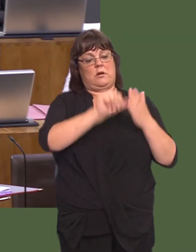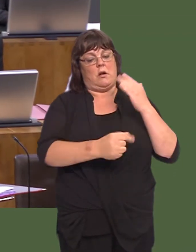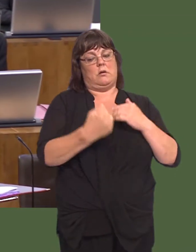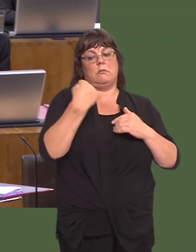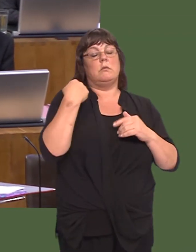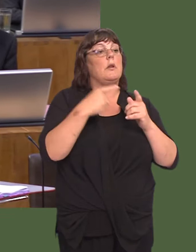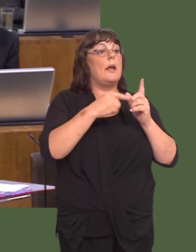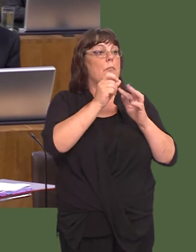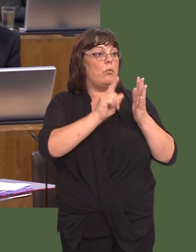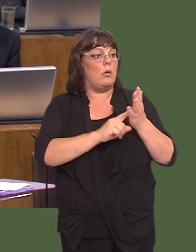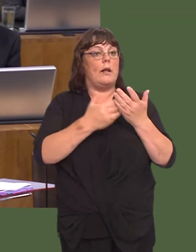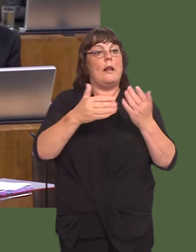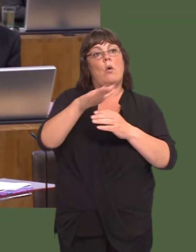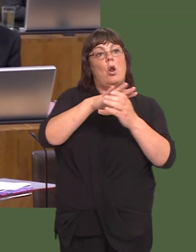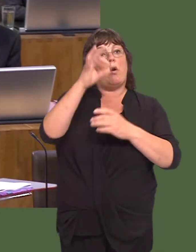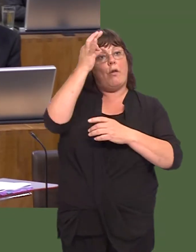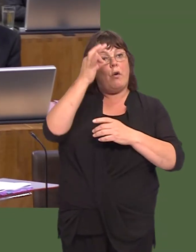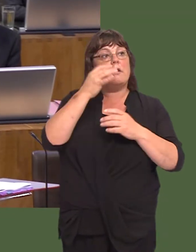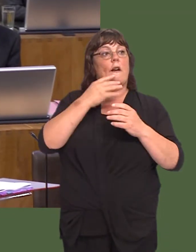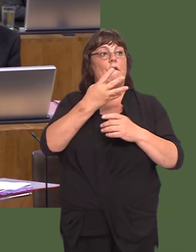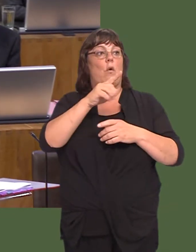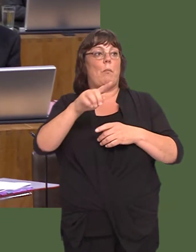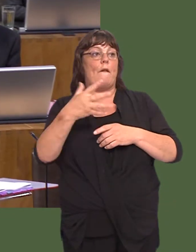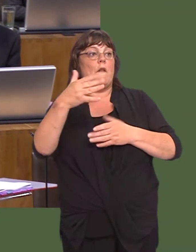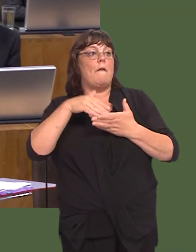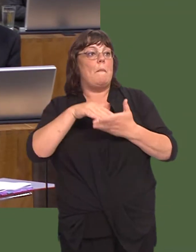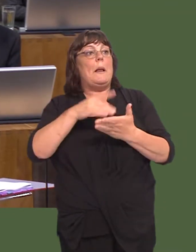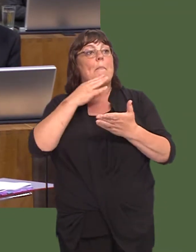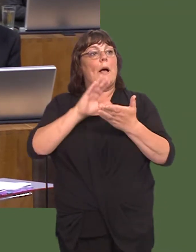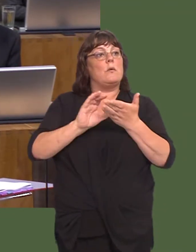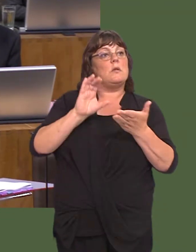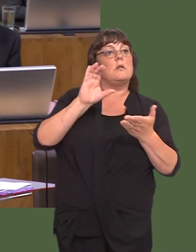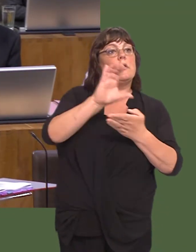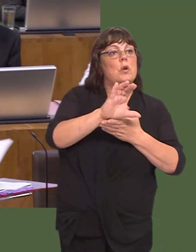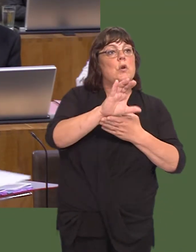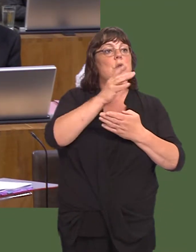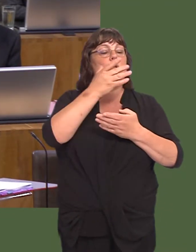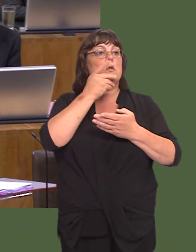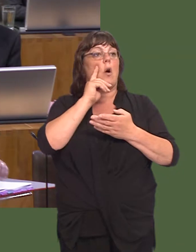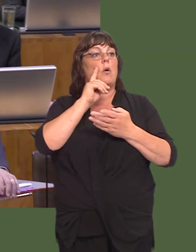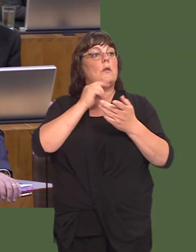in April. We have provided local authorities with £4.5 million in 2017-18 to deliver that increase.